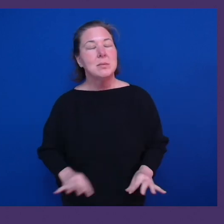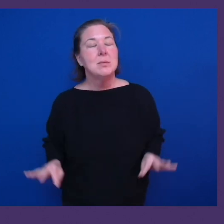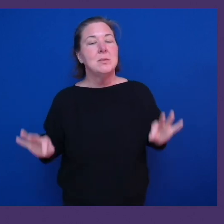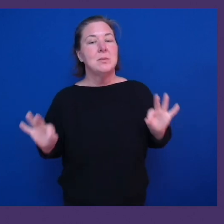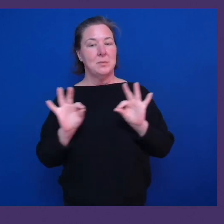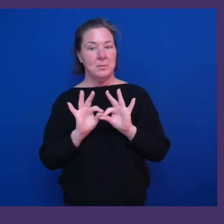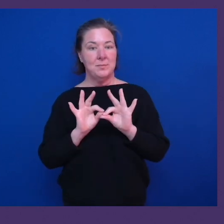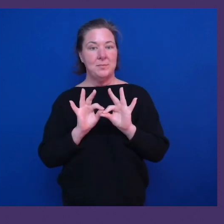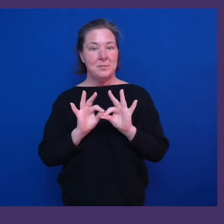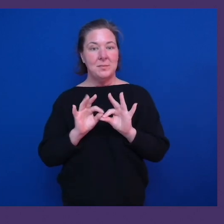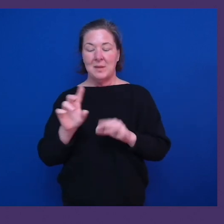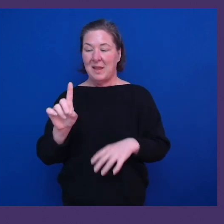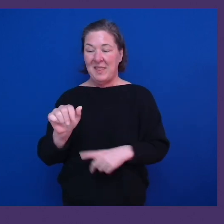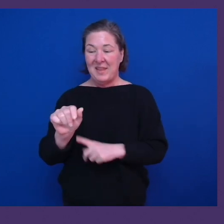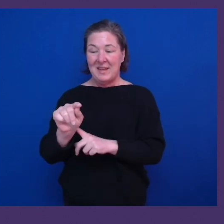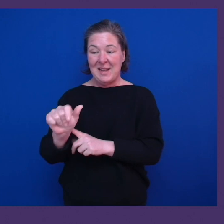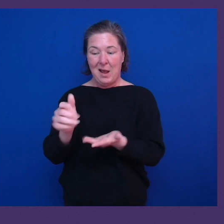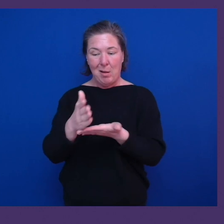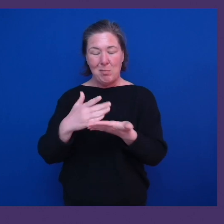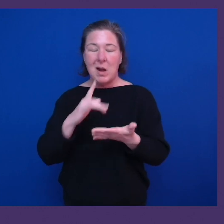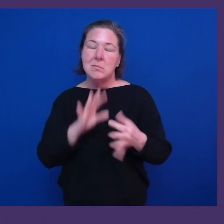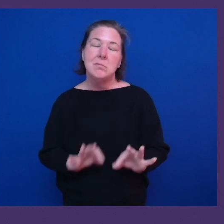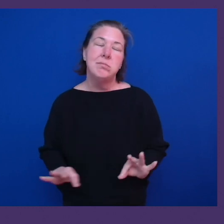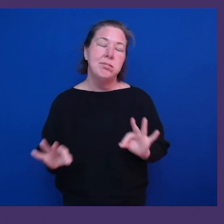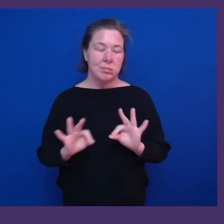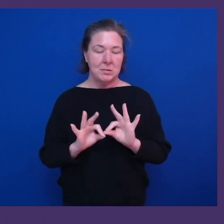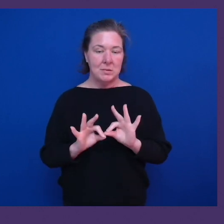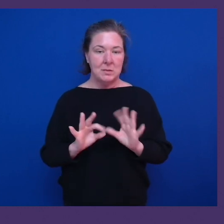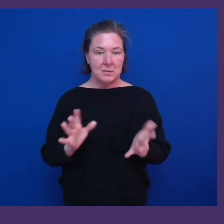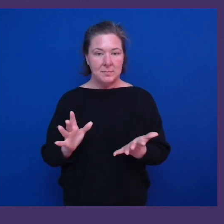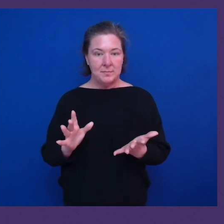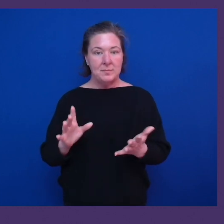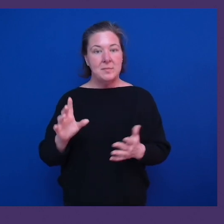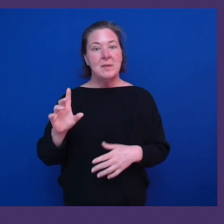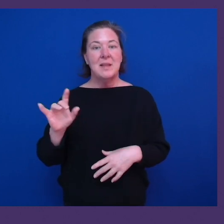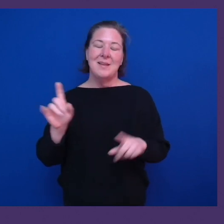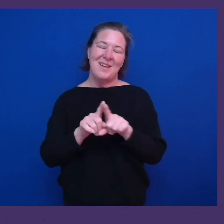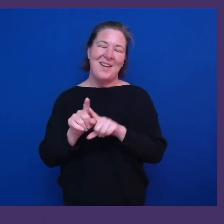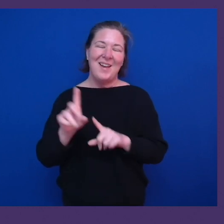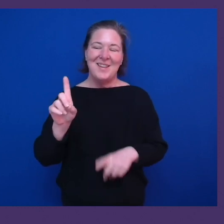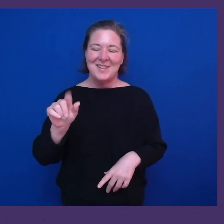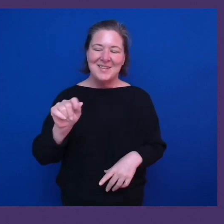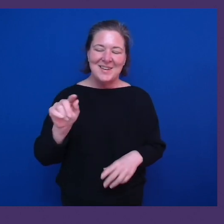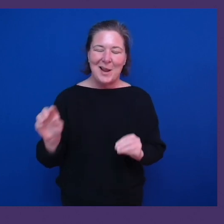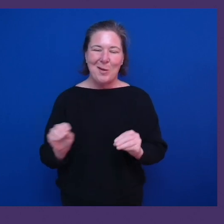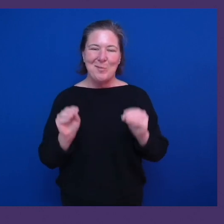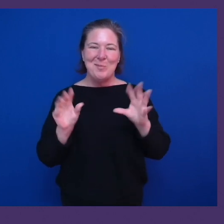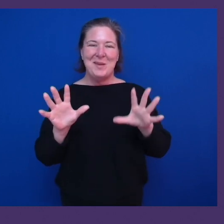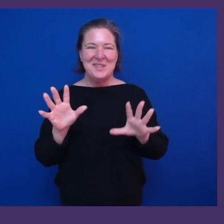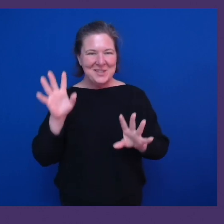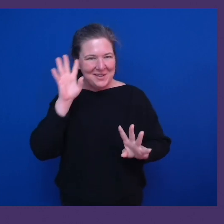So, as a data magician and innovator, can you tell us more about the learnings that you have had